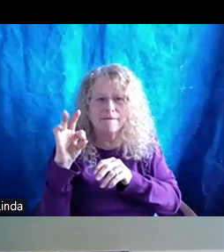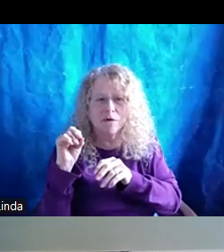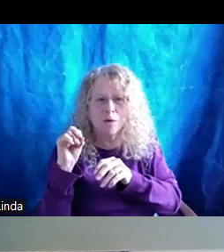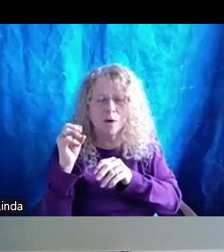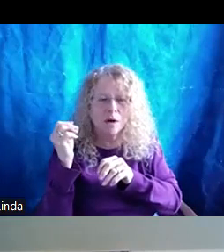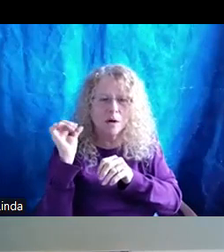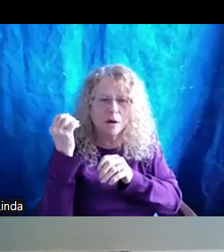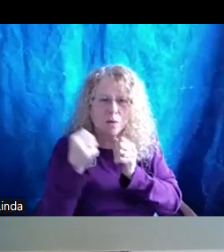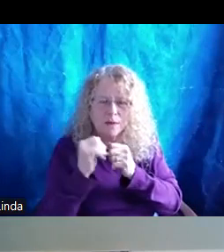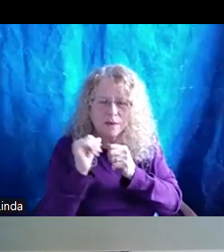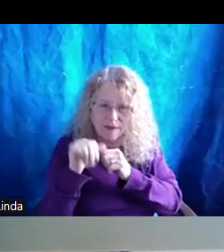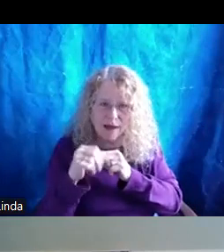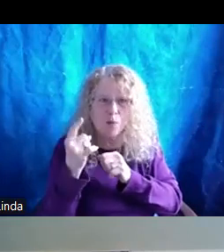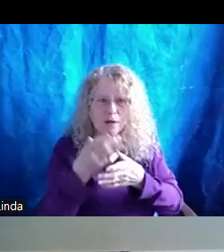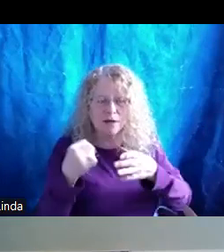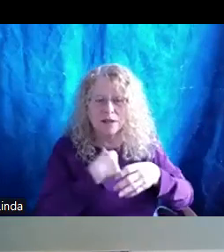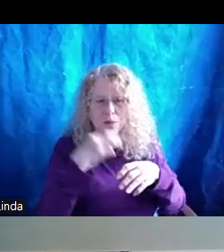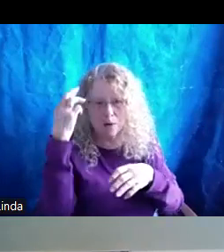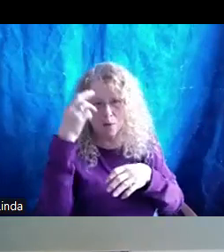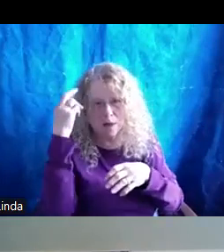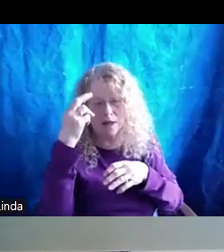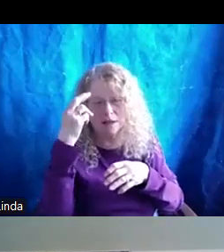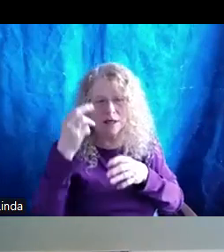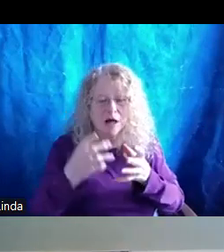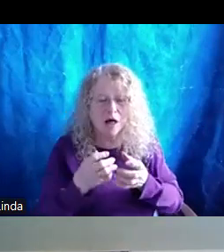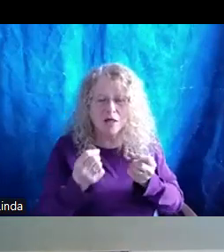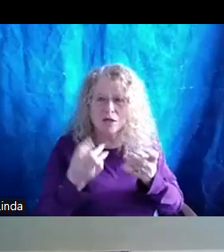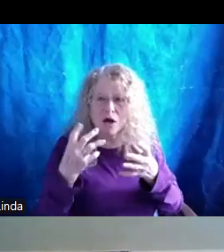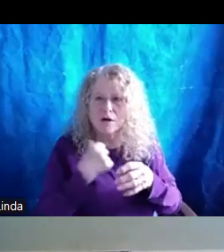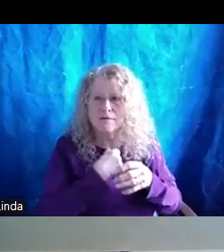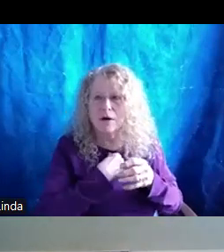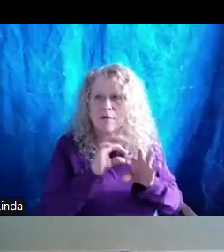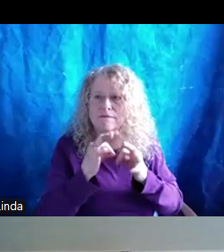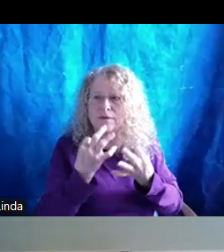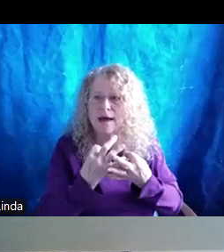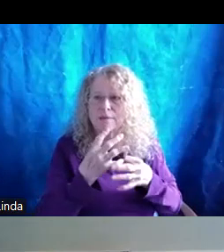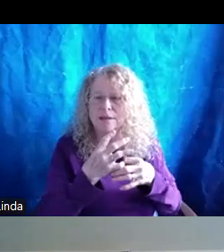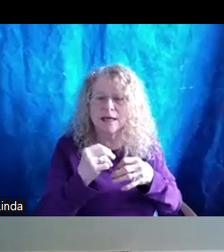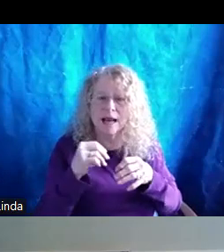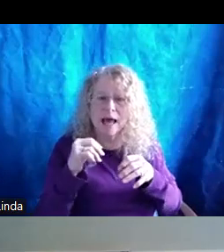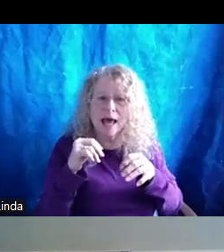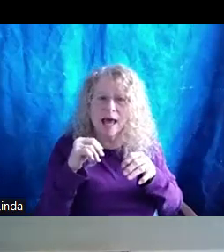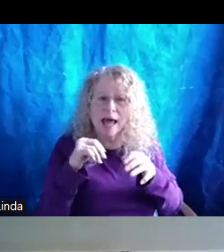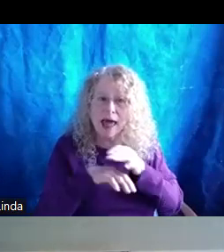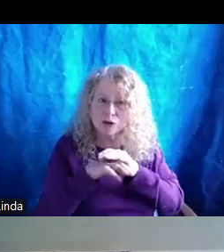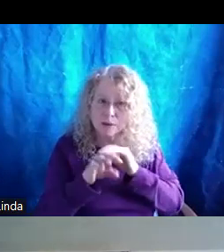THINGS WE ARE REALIZING IS A LOT OF OUR FAMILIES AND ELIGIBILITY STAFF EVEN DIDN'T REALIZE